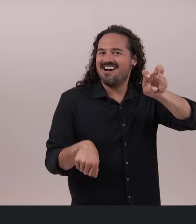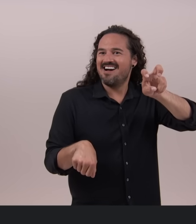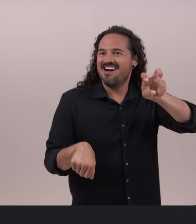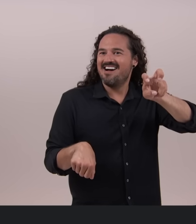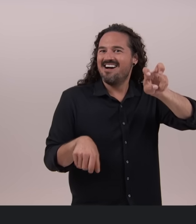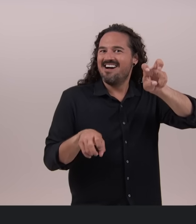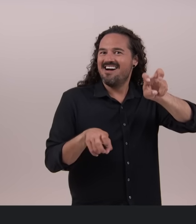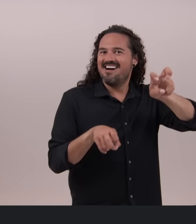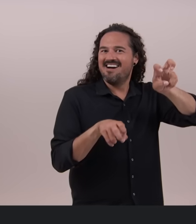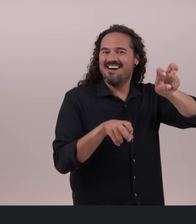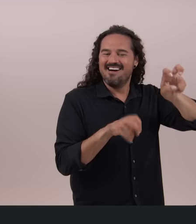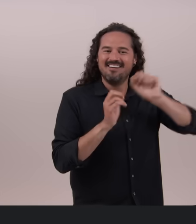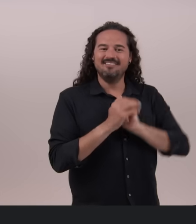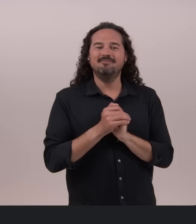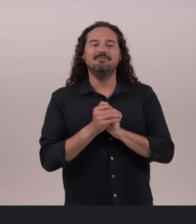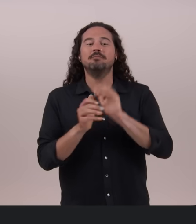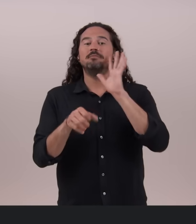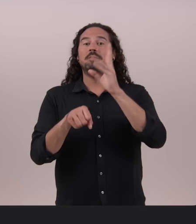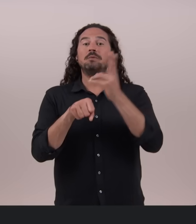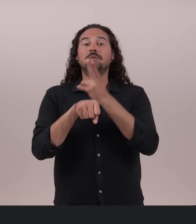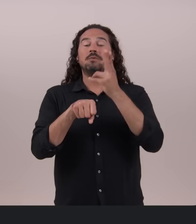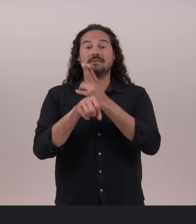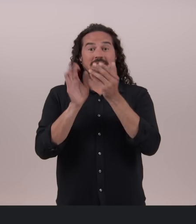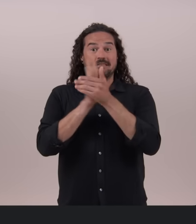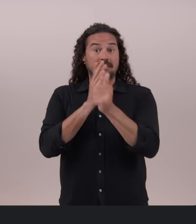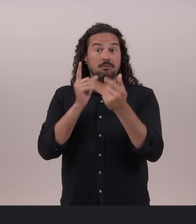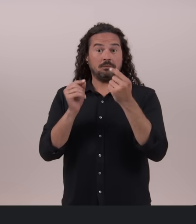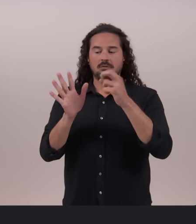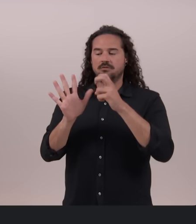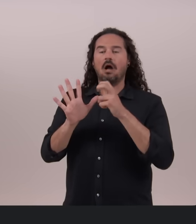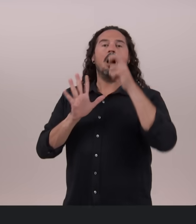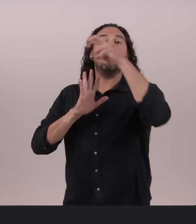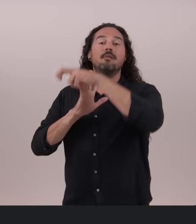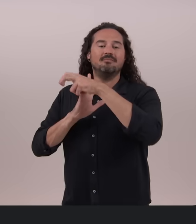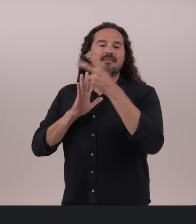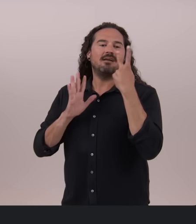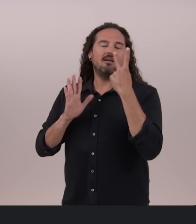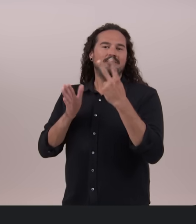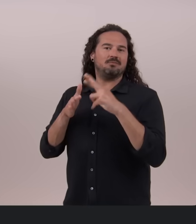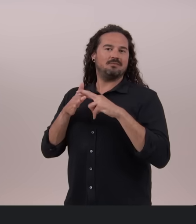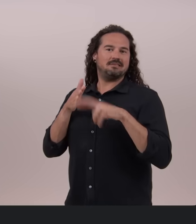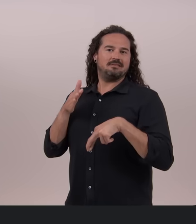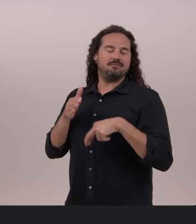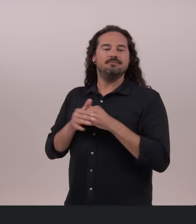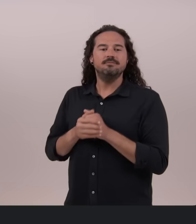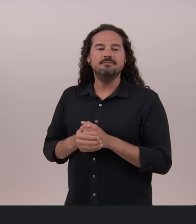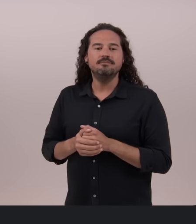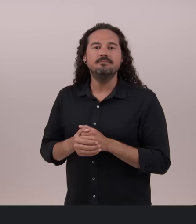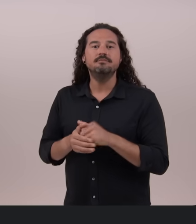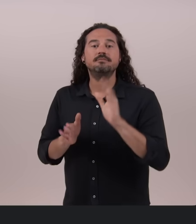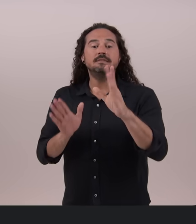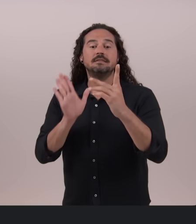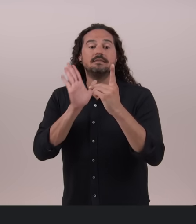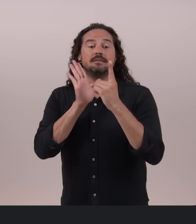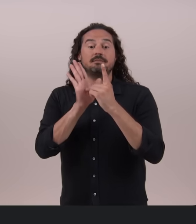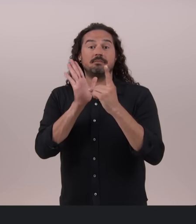We'll use it every once in a while to jump into the future and check out the results. For the demos, we've created a travel app.